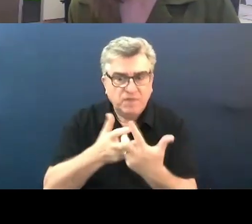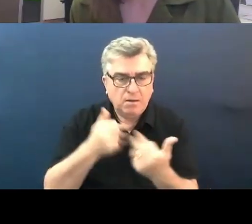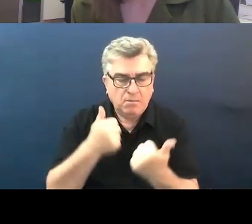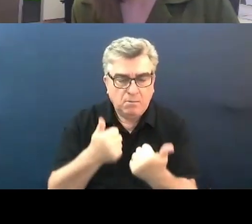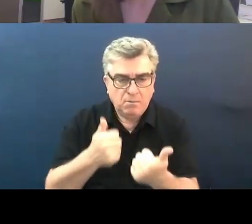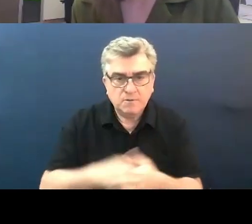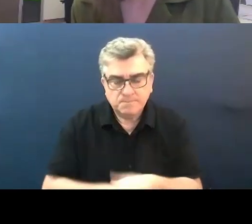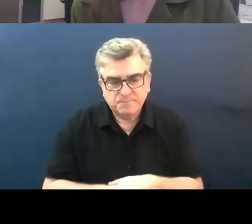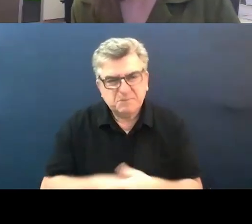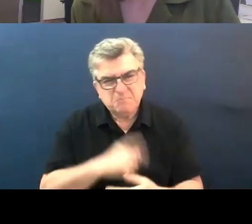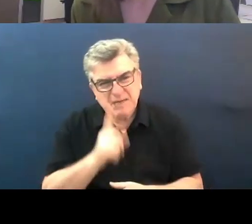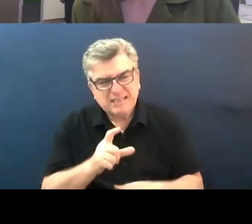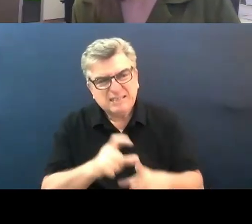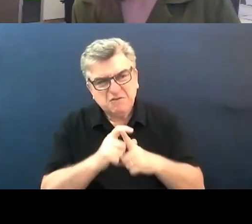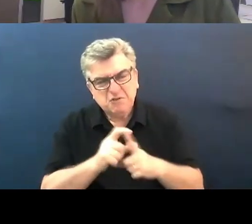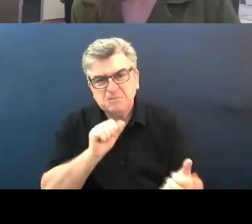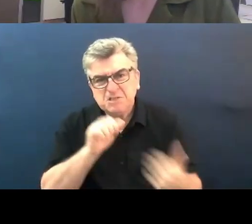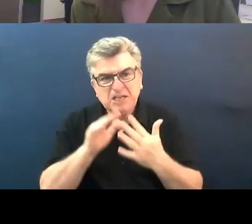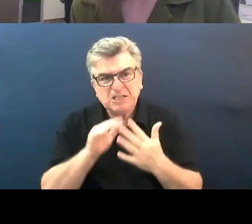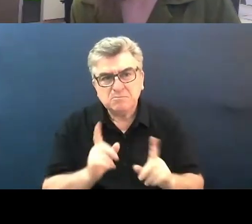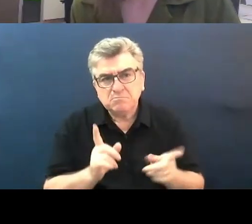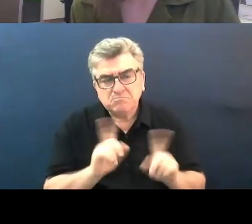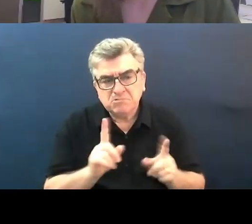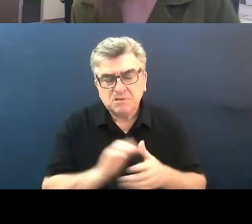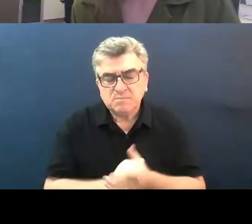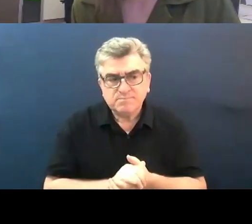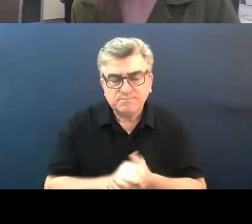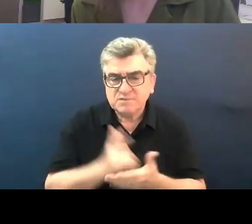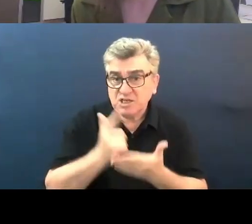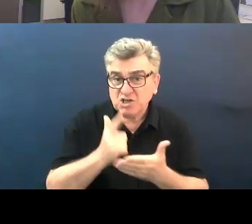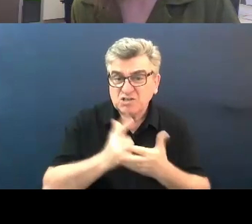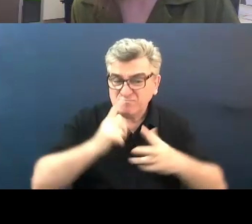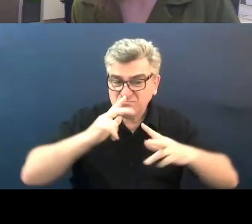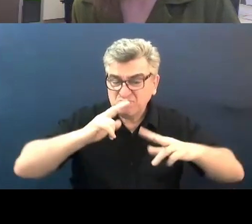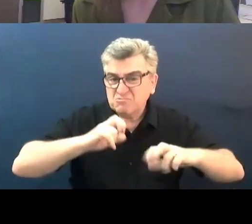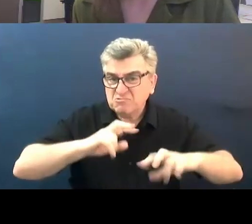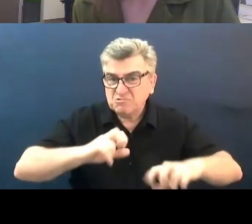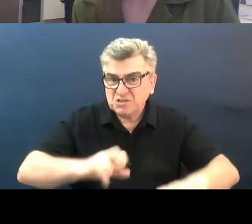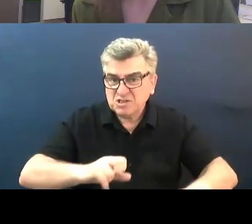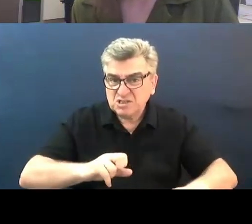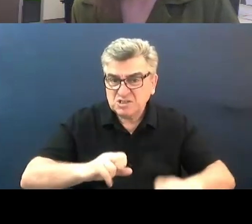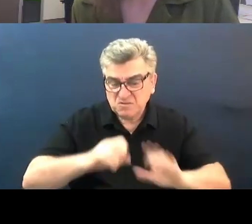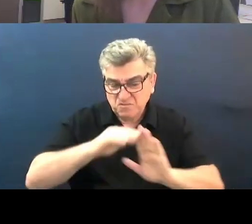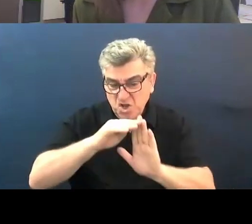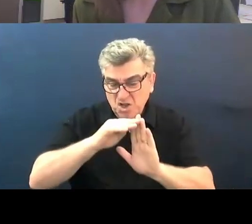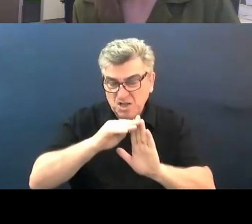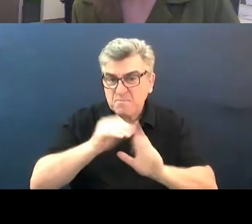often is that a lot of the research that is done to develop guidelines for patient care doesn't